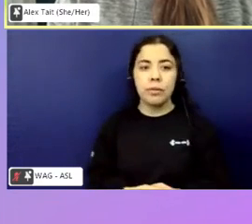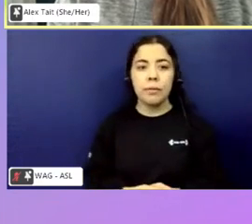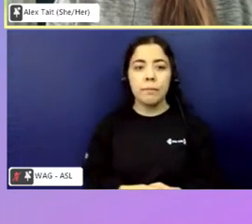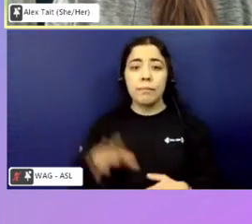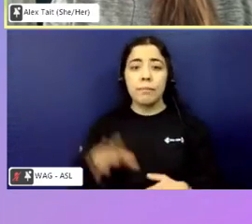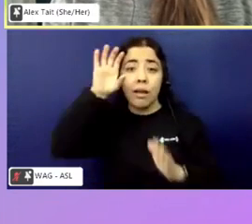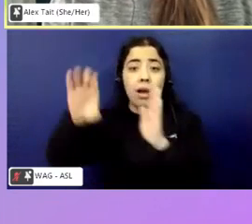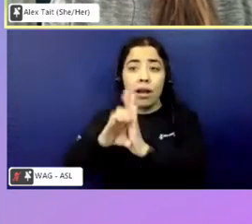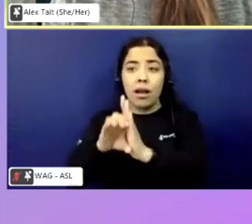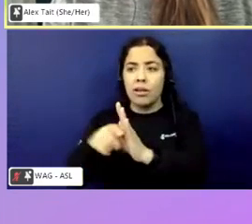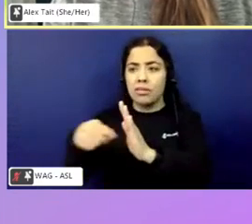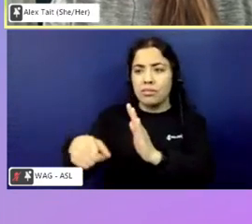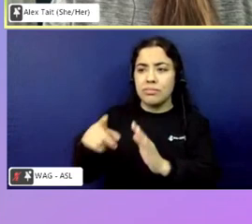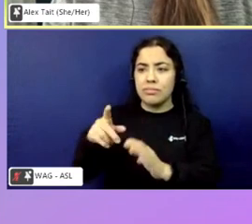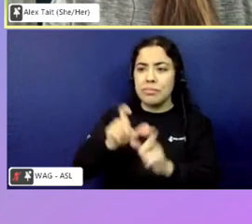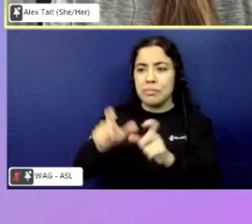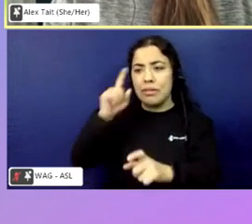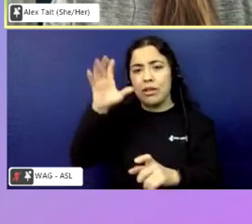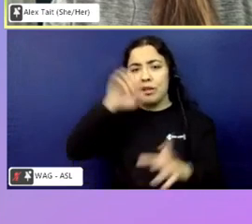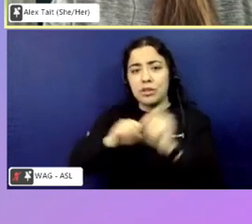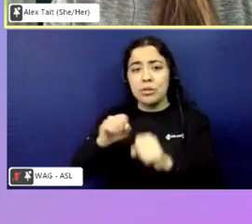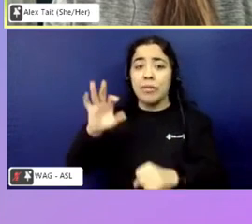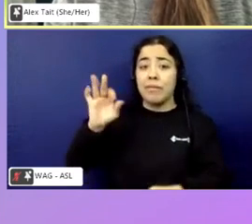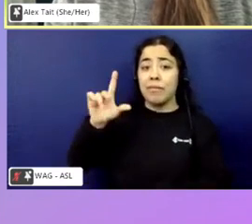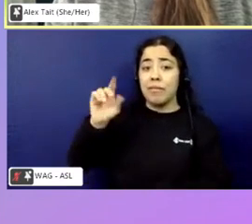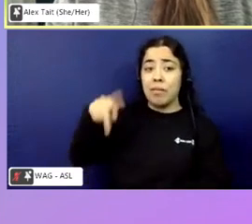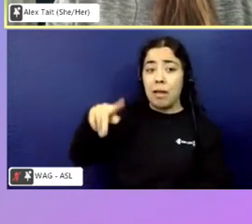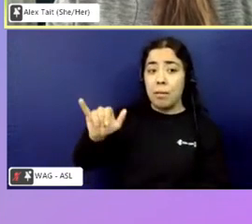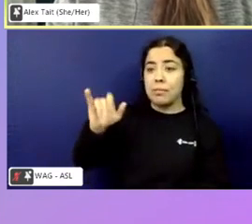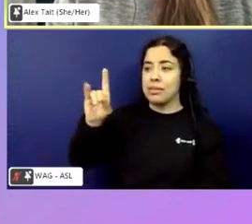them feel accessible to older